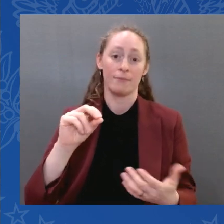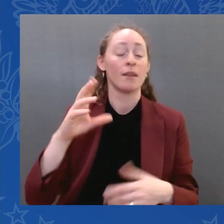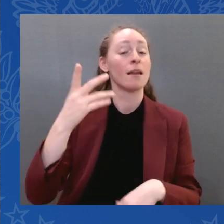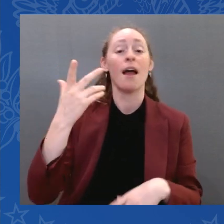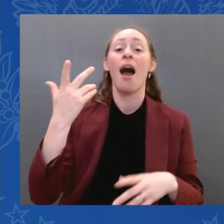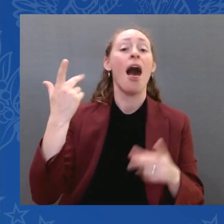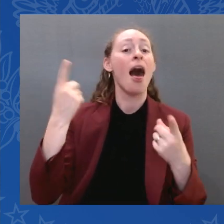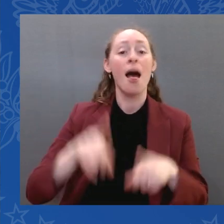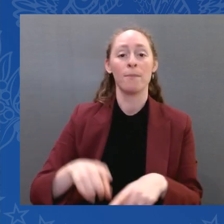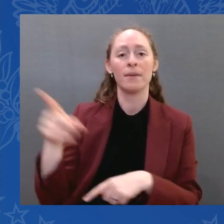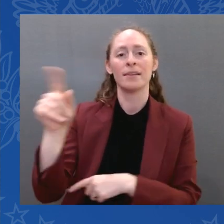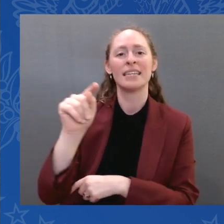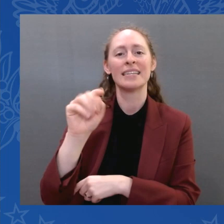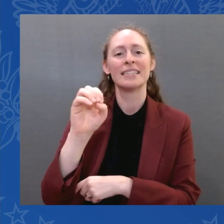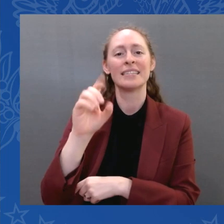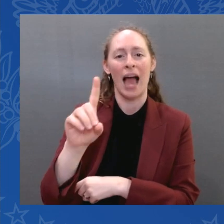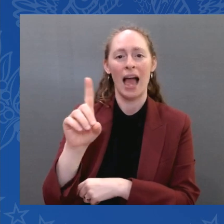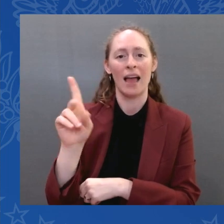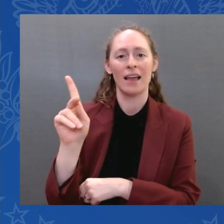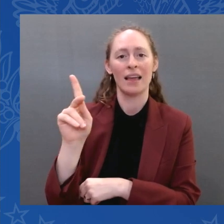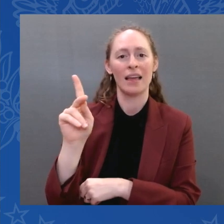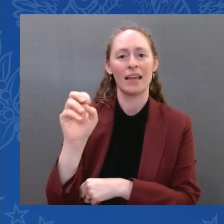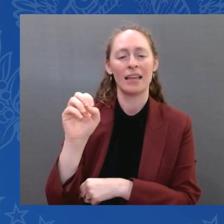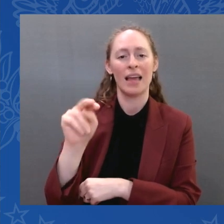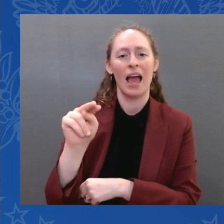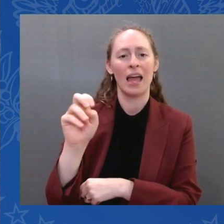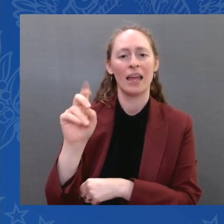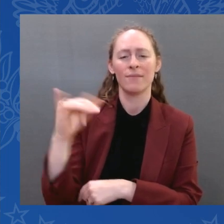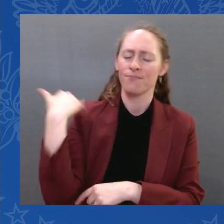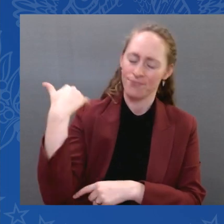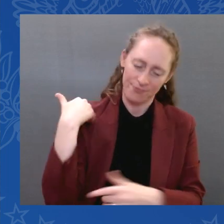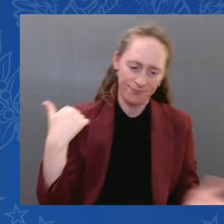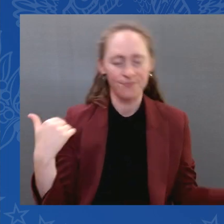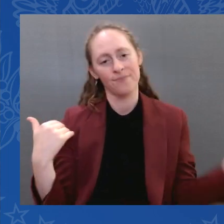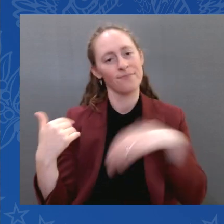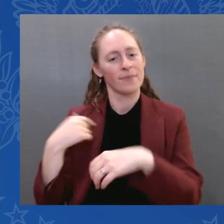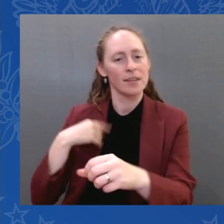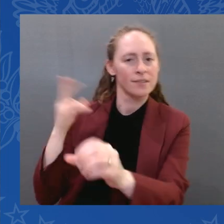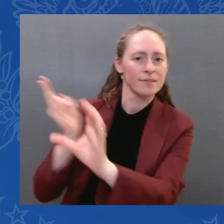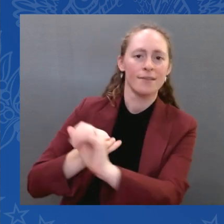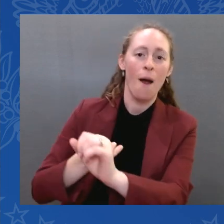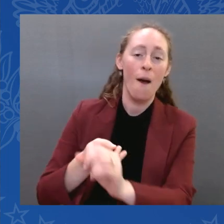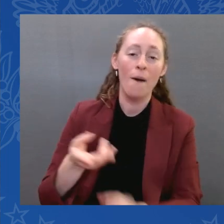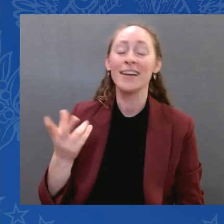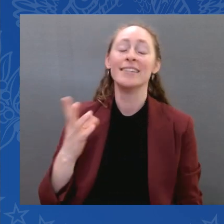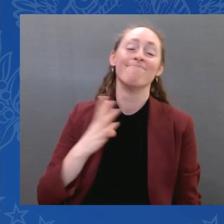And they brought me over to the Senate dining room. And sitting around one big table where I cook is always 14 people.